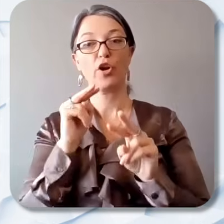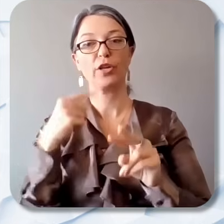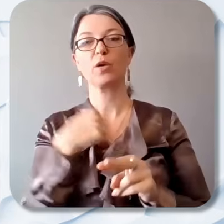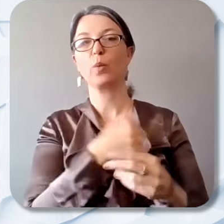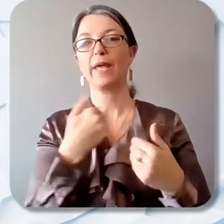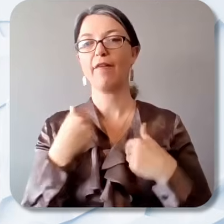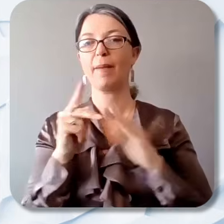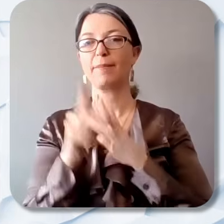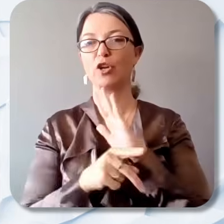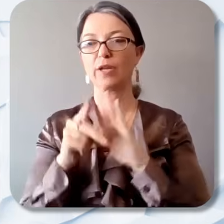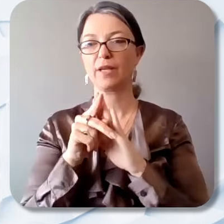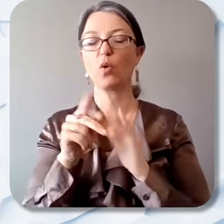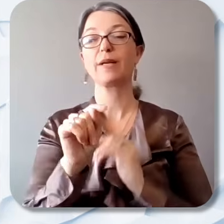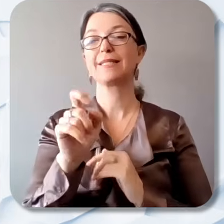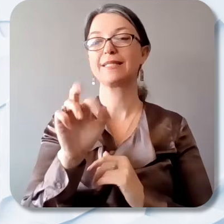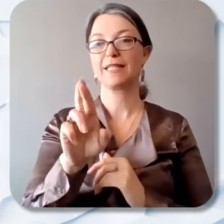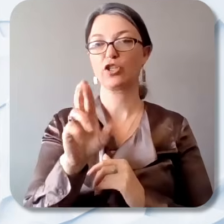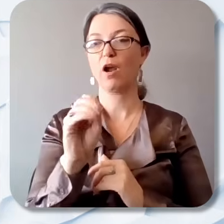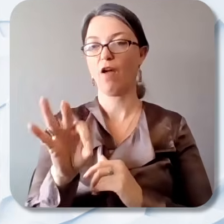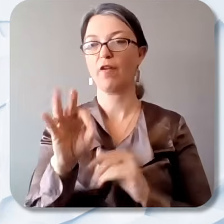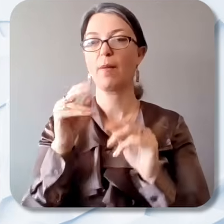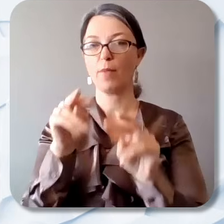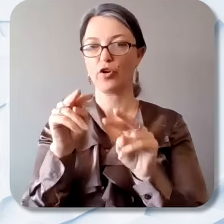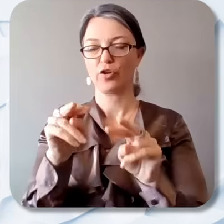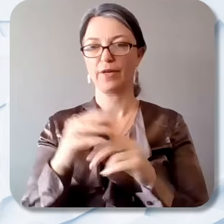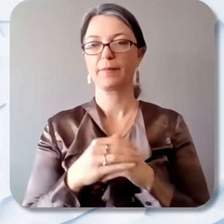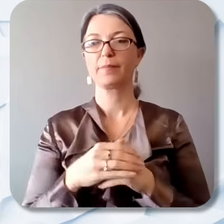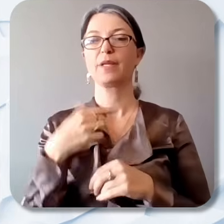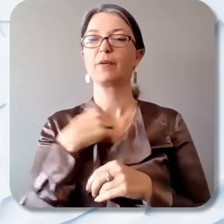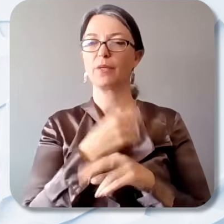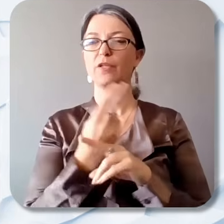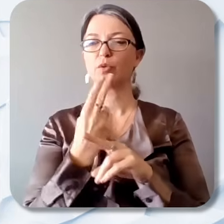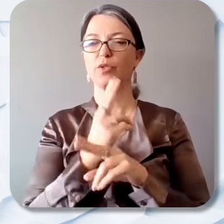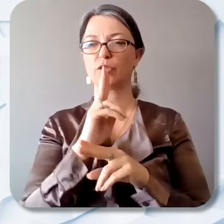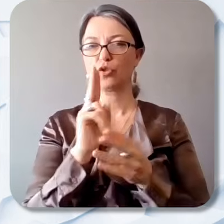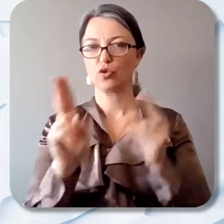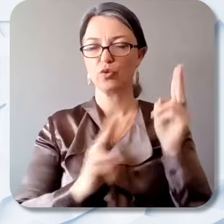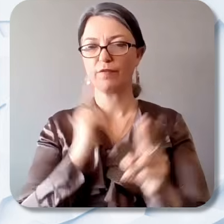So the basic tier of monitoring is used universal support where we provide resources to everyone